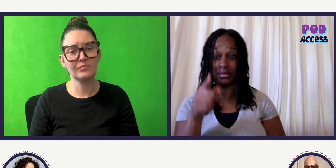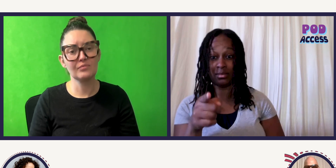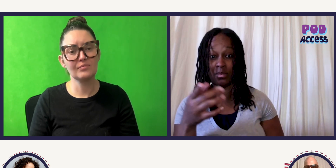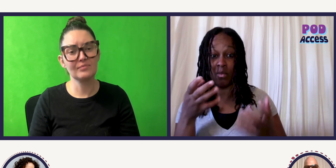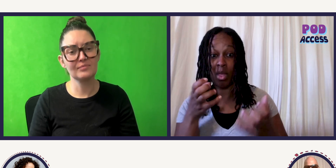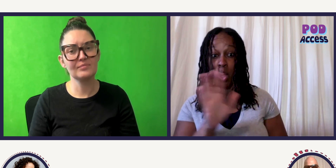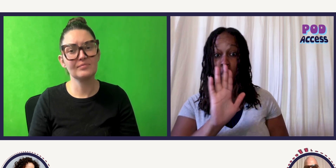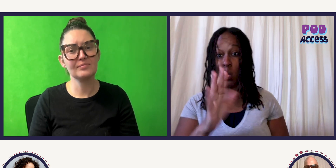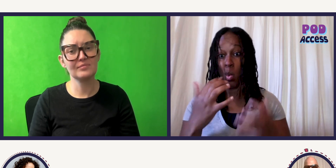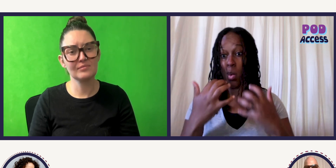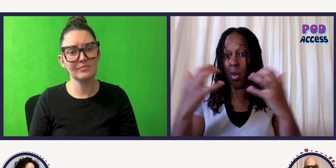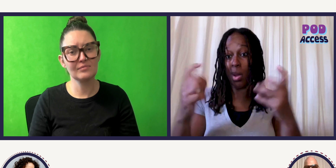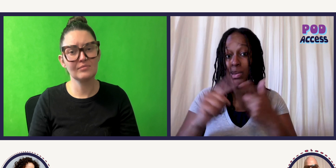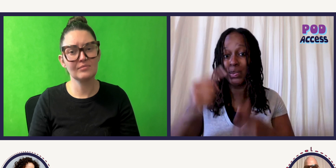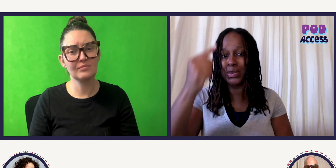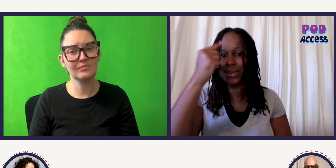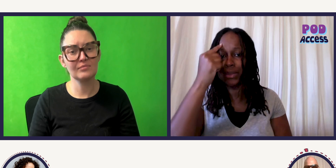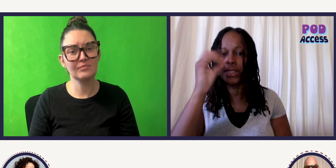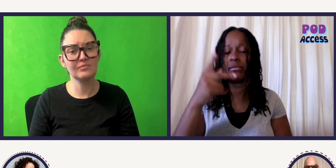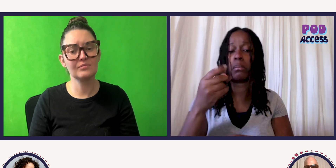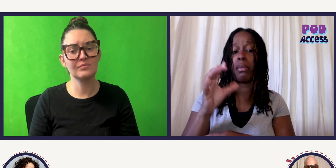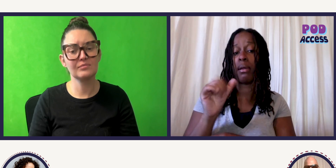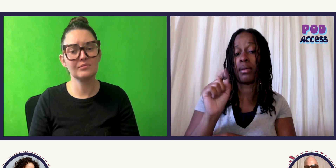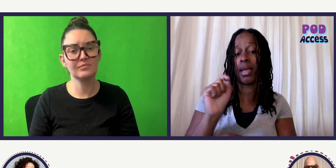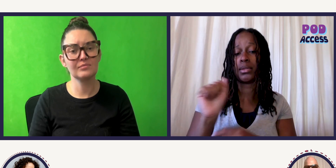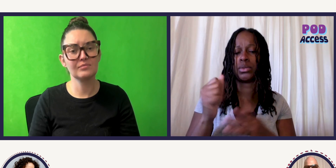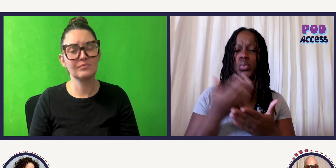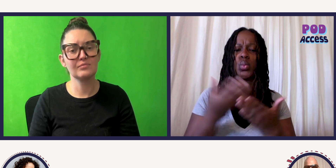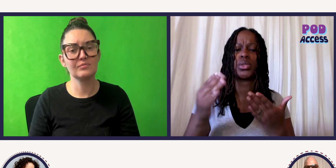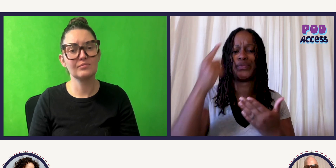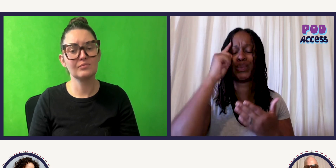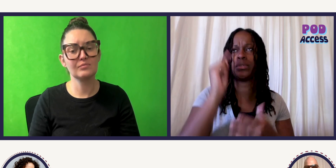Do you want your audience to think of your podcast as a source for serious news or opinion?